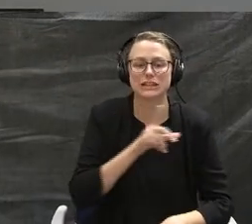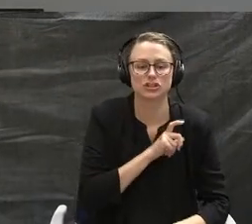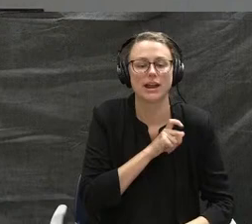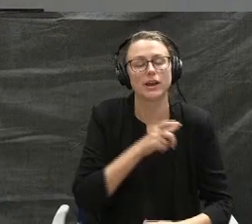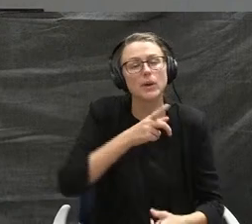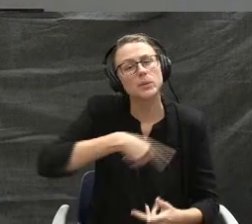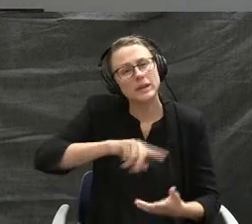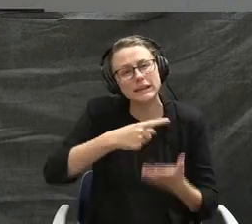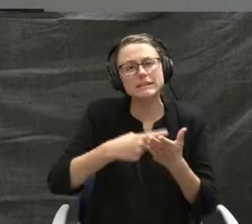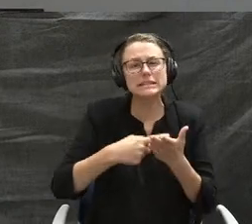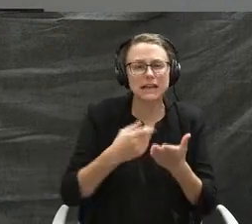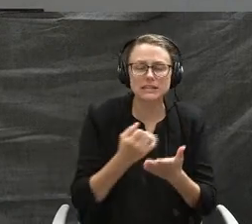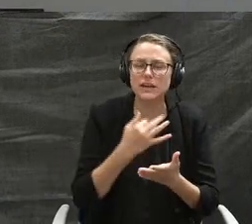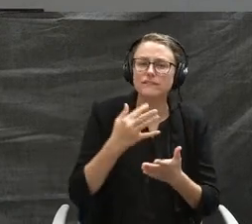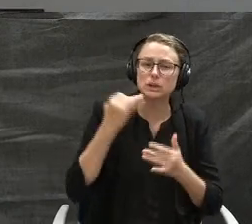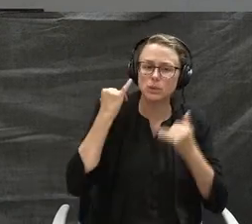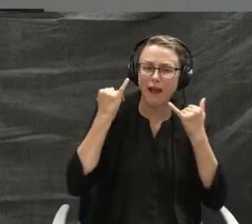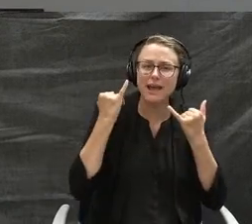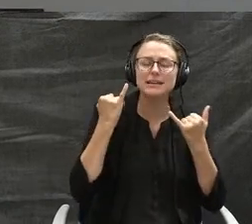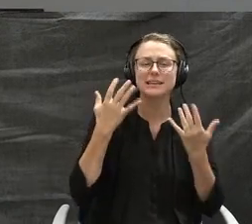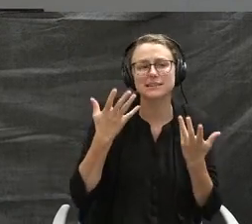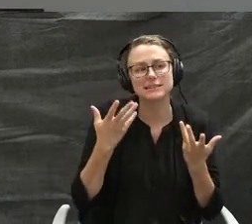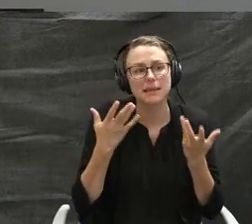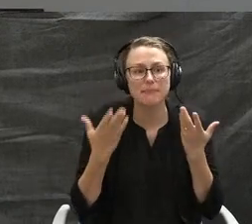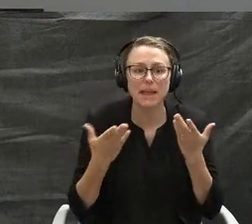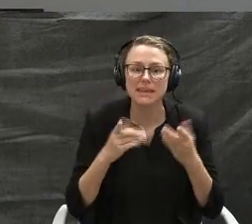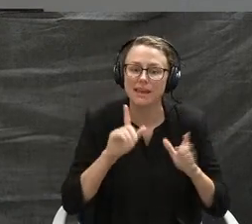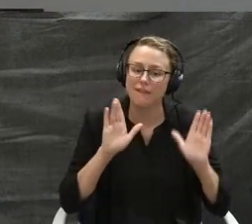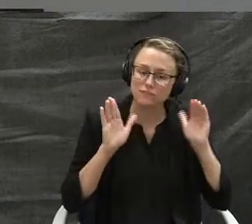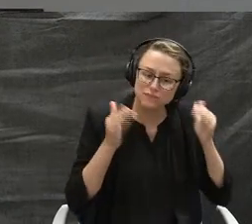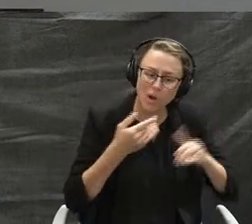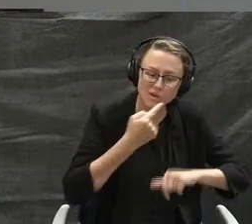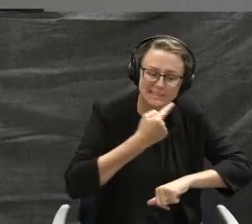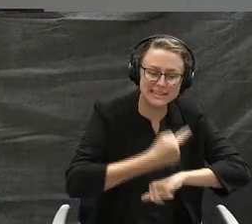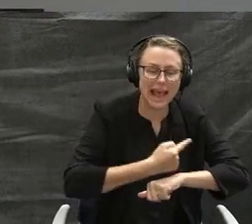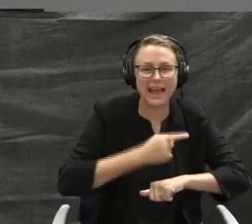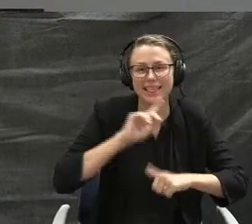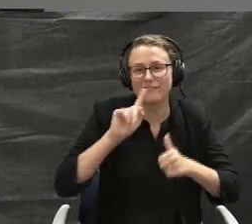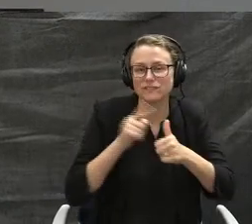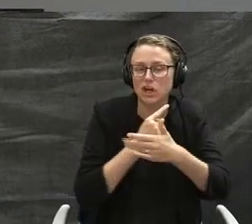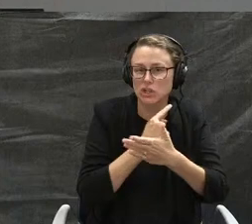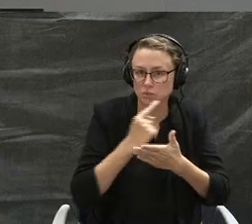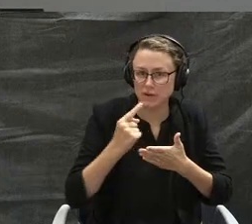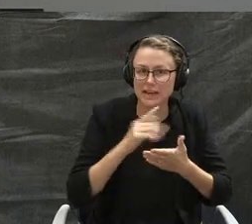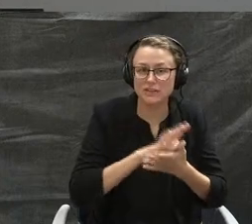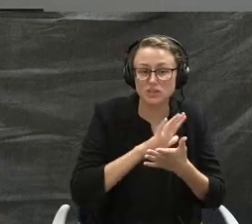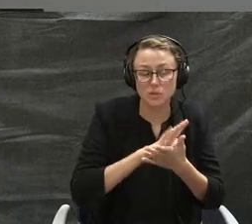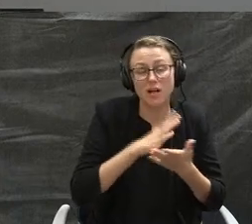dedicated days just for six grader. That first week of school and those Fridays, I think that's a great idea. Every